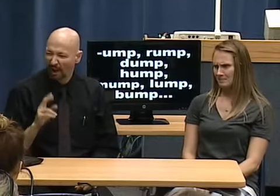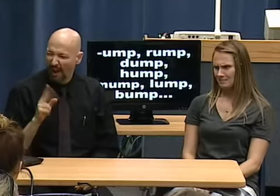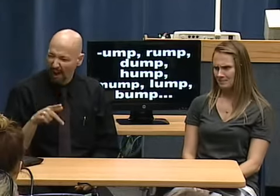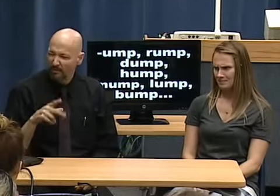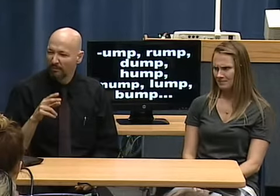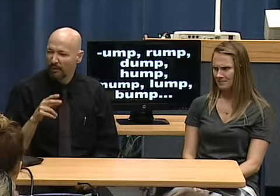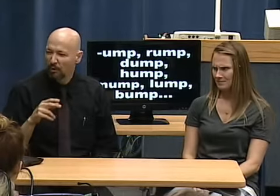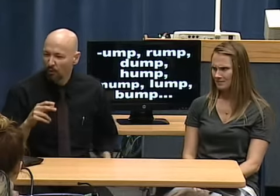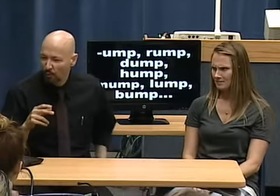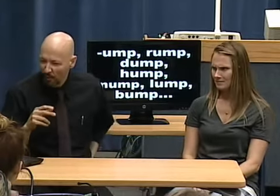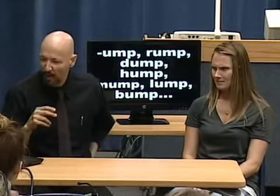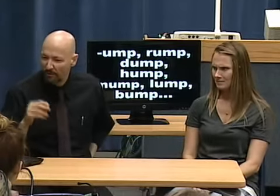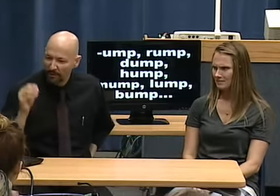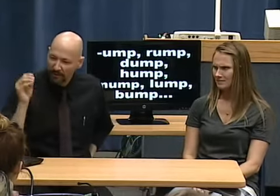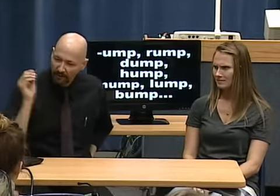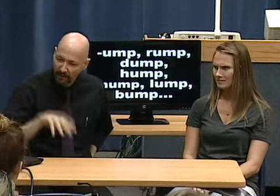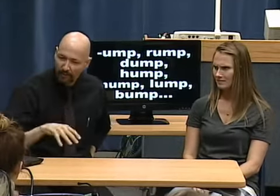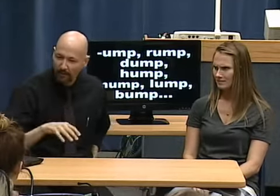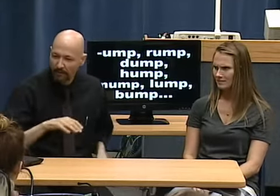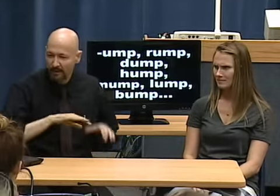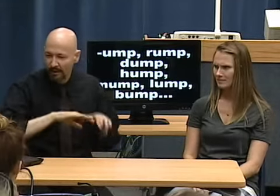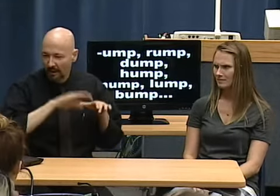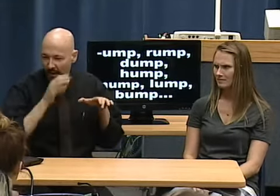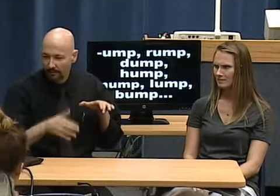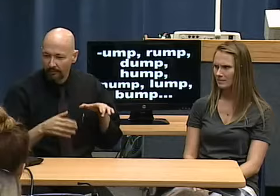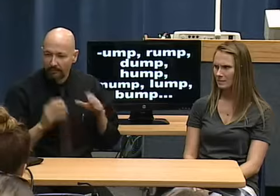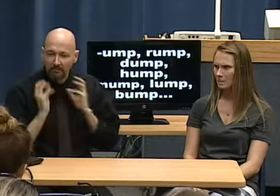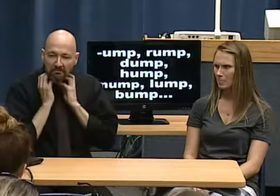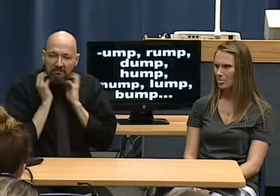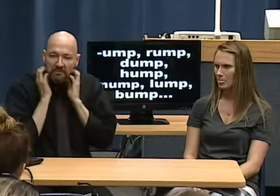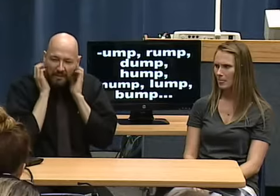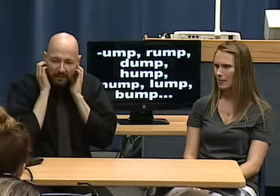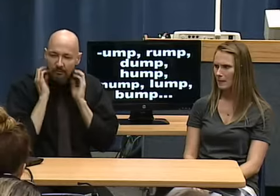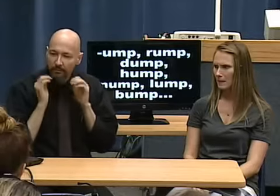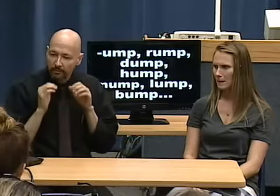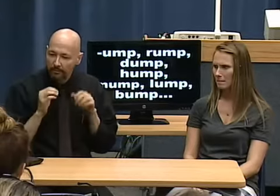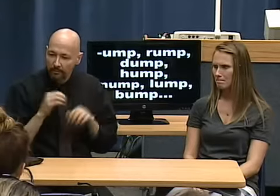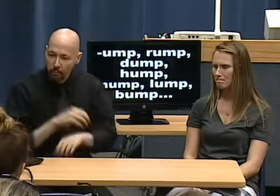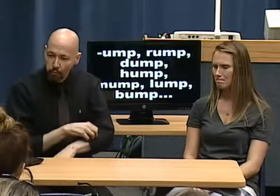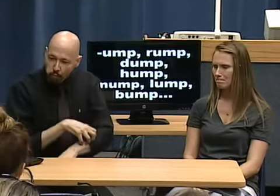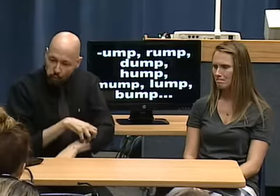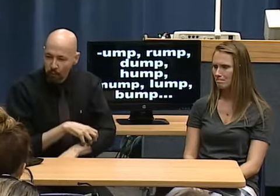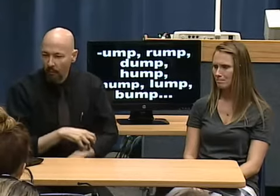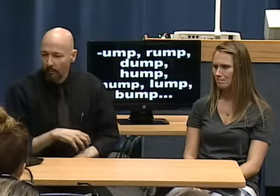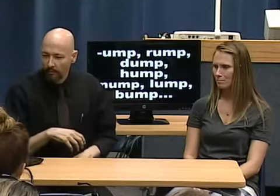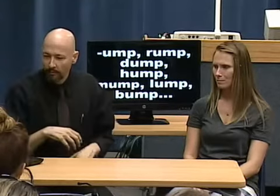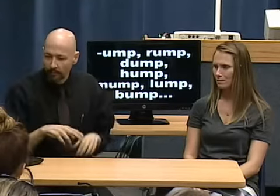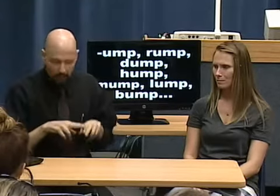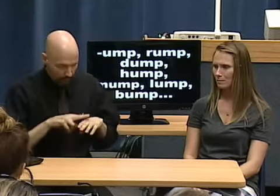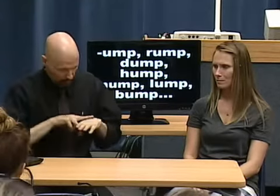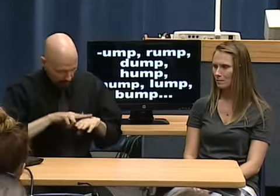ump... rump... dump... hump... mump... bump...